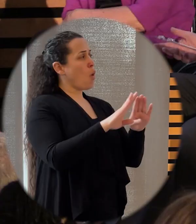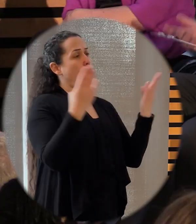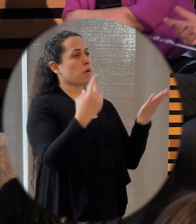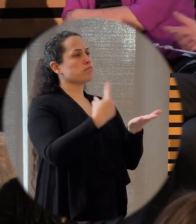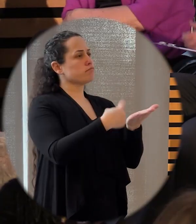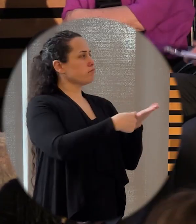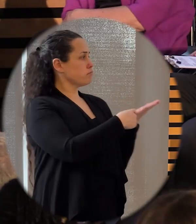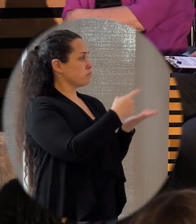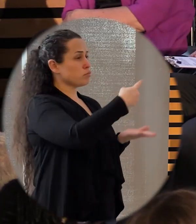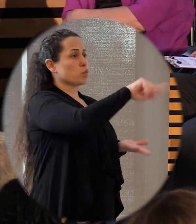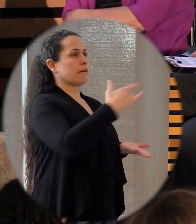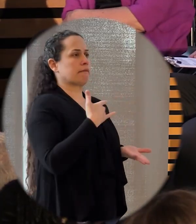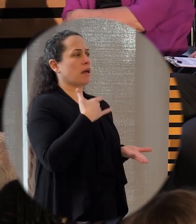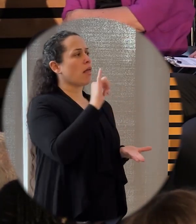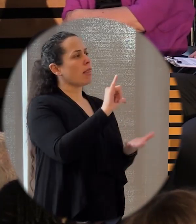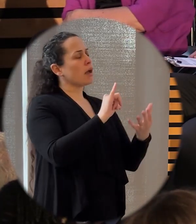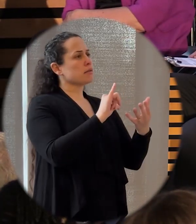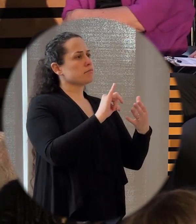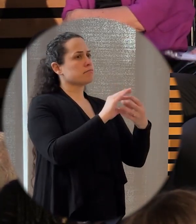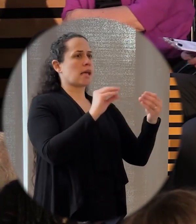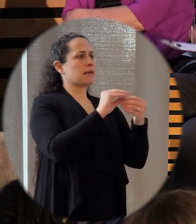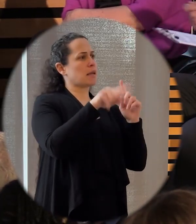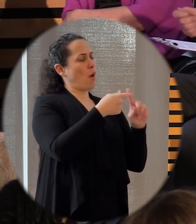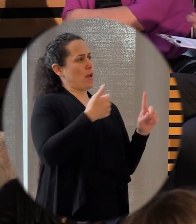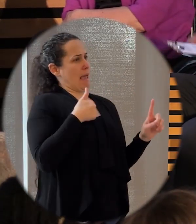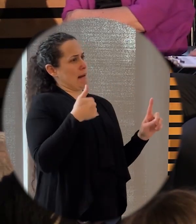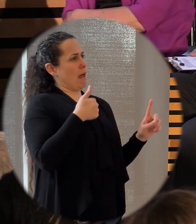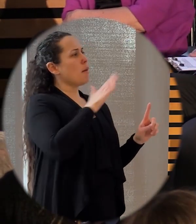so what does that say about Canada today? And what's the hope you have for Canada